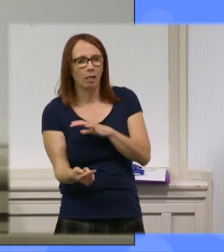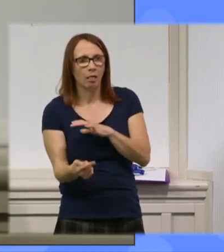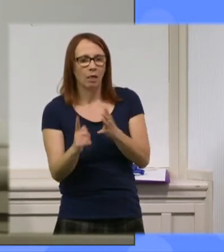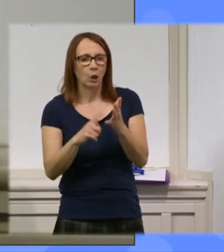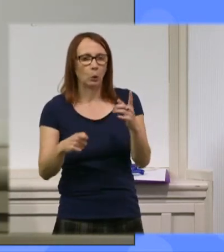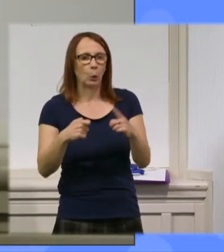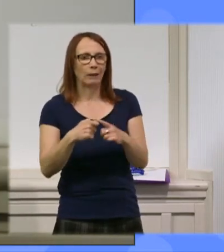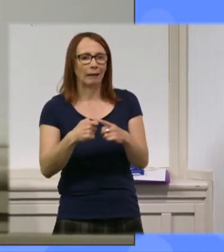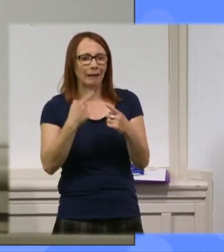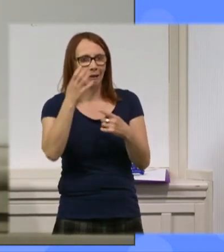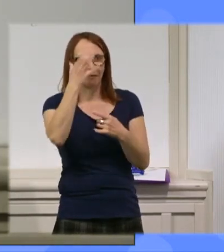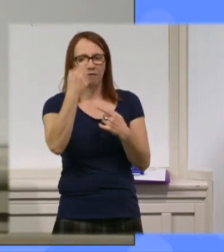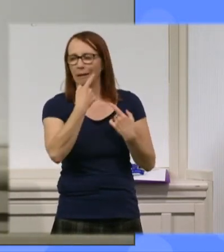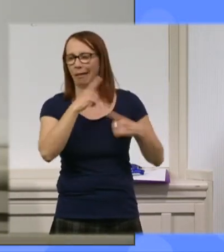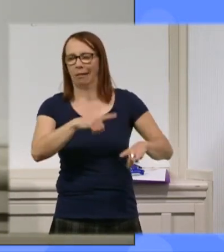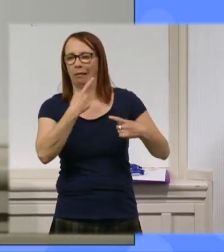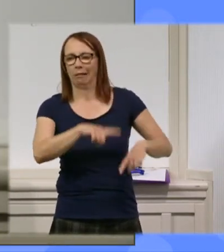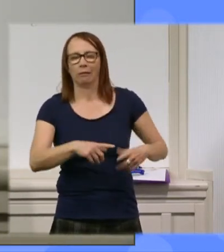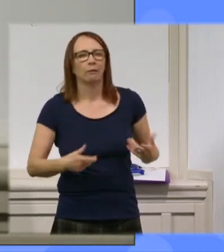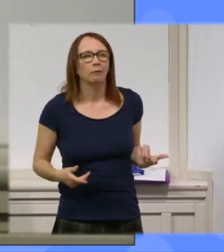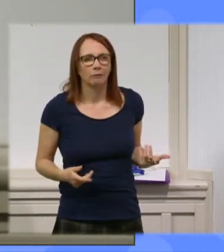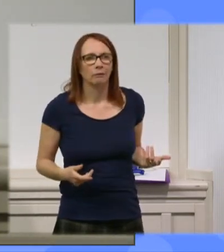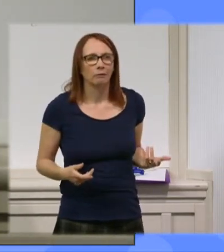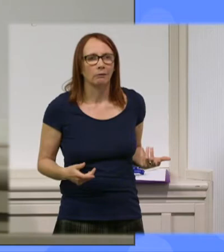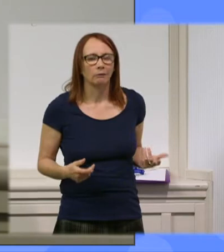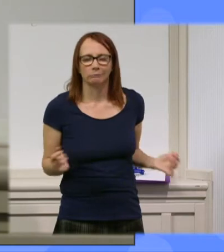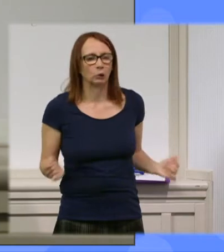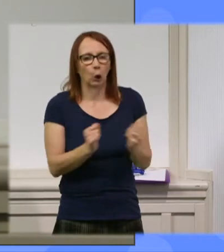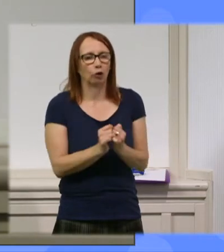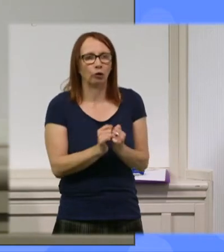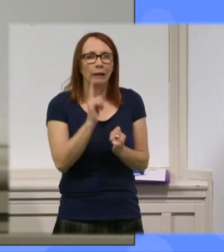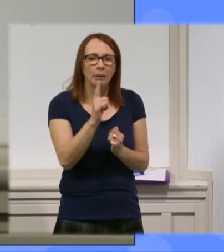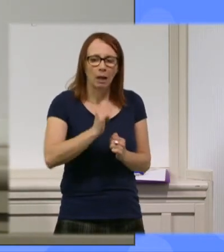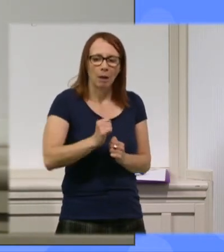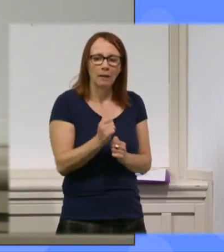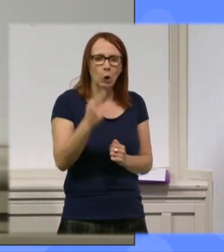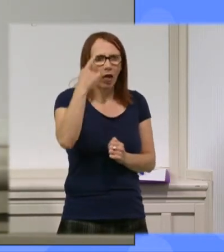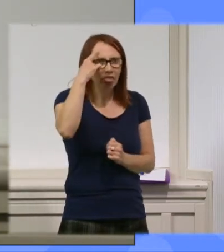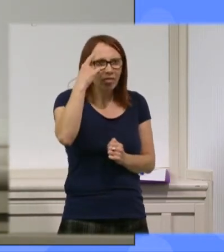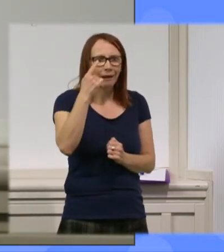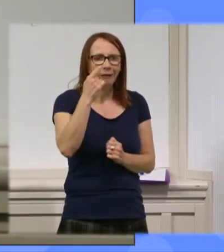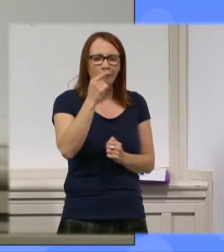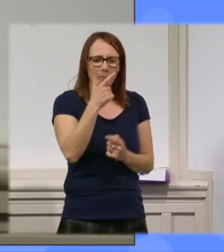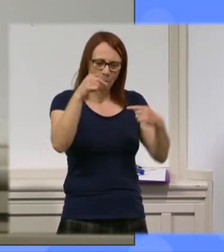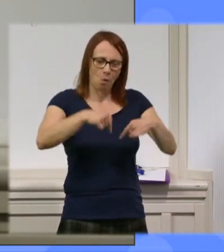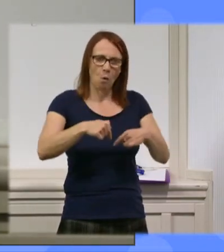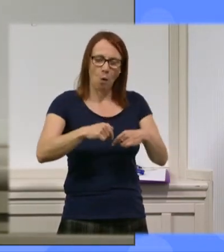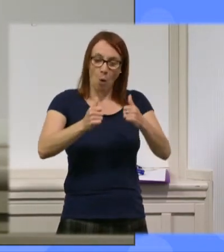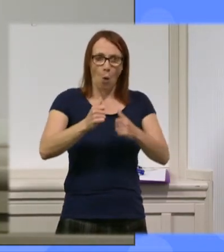not on board with that agenda that I just laid out for you whereas I feel that in Scotland the people of Scotland are more in tune with that and finally I